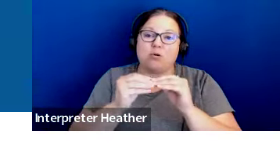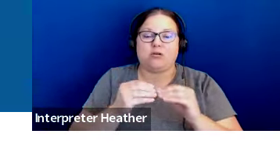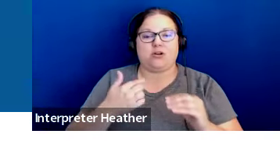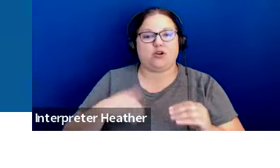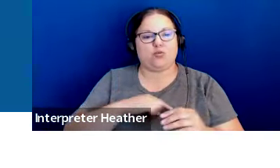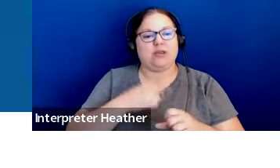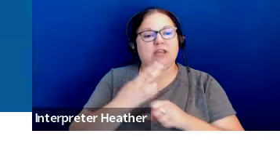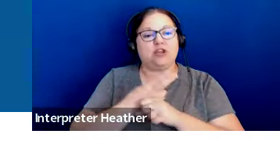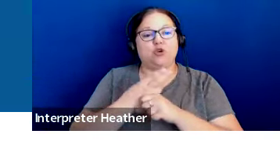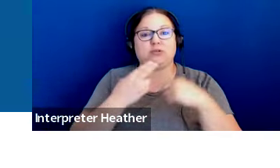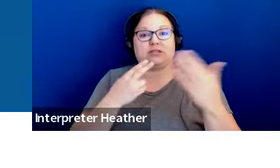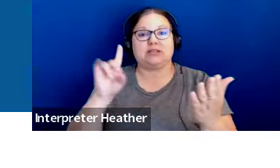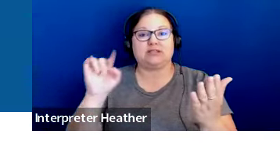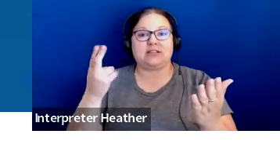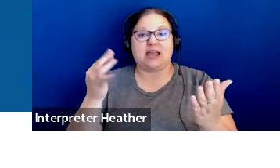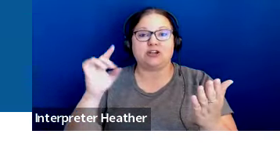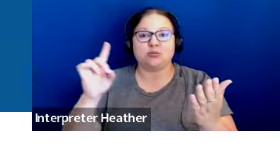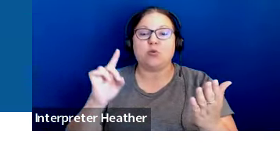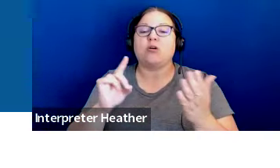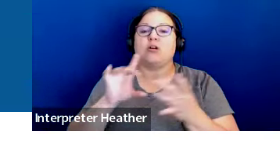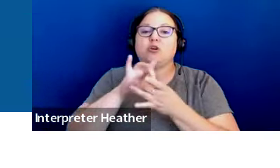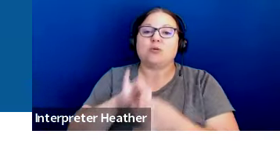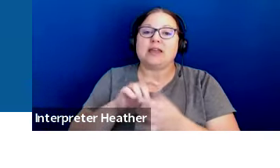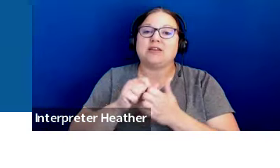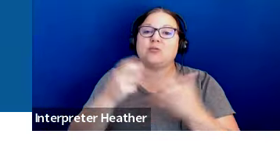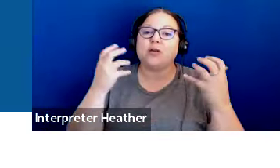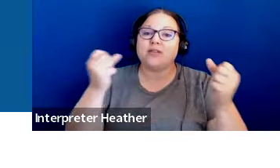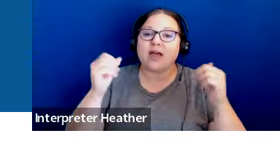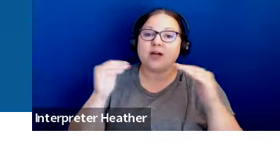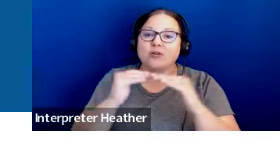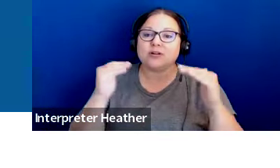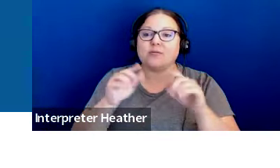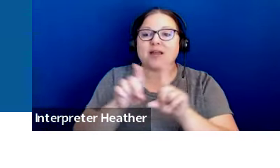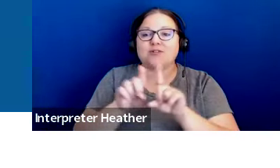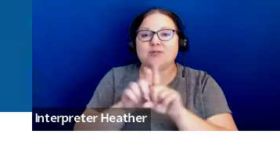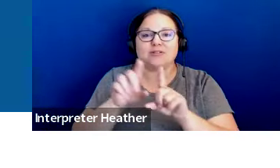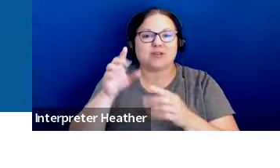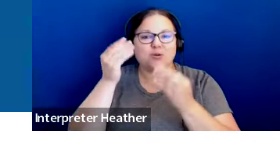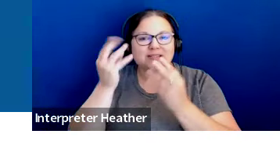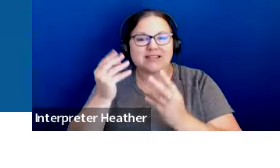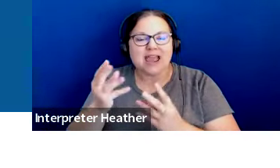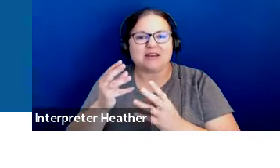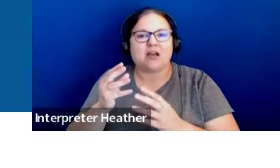approaches, rooted in health equity, as well as to engage in data transparency through our roles as